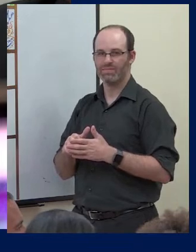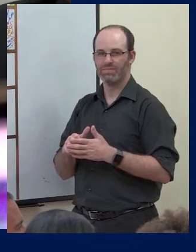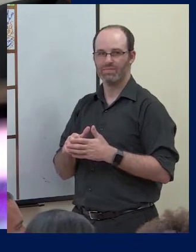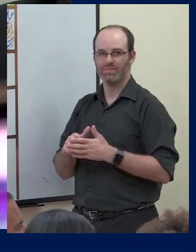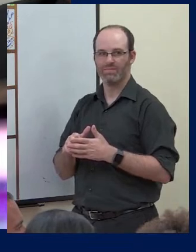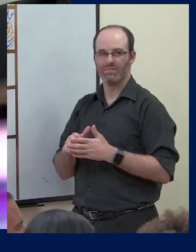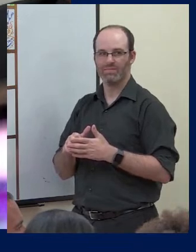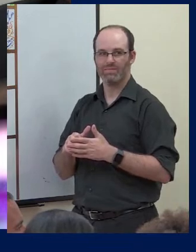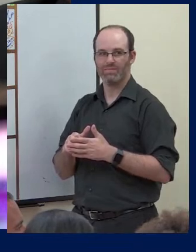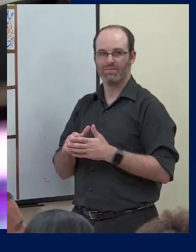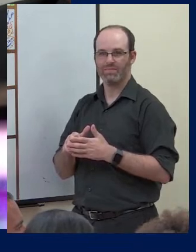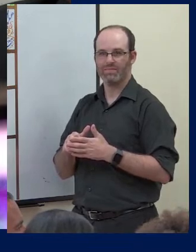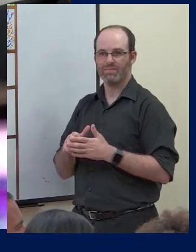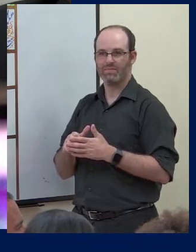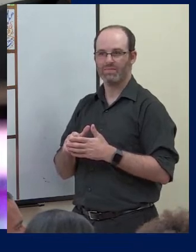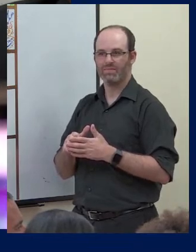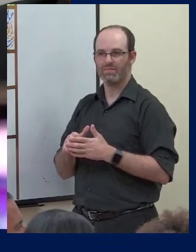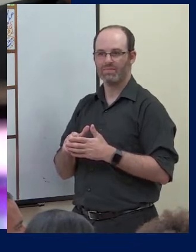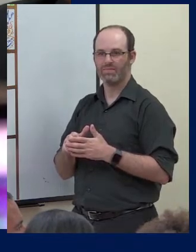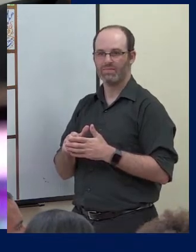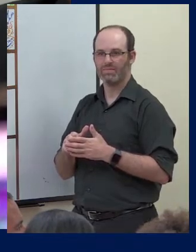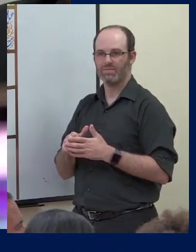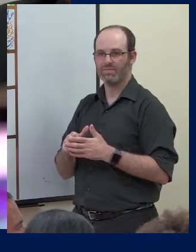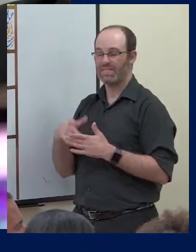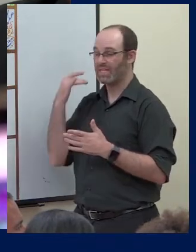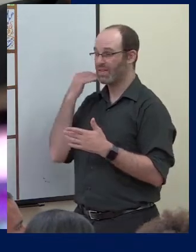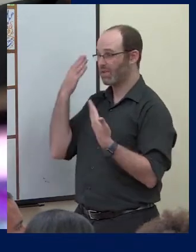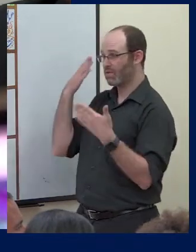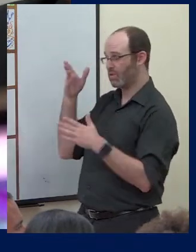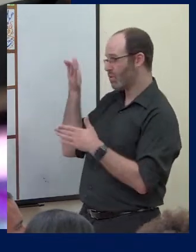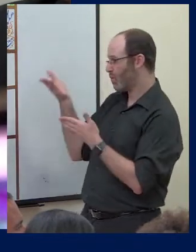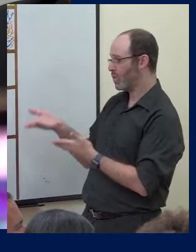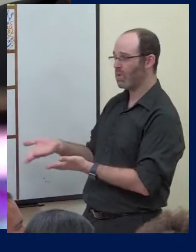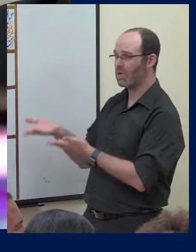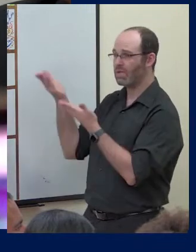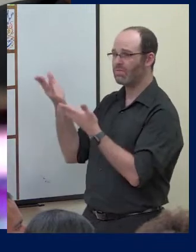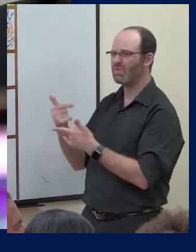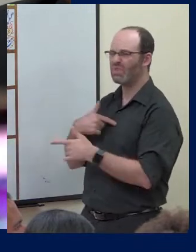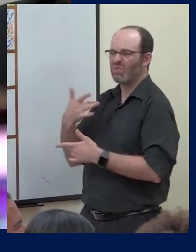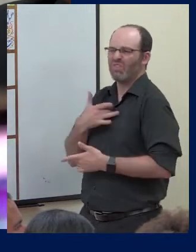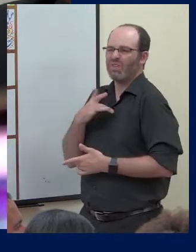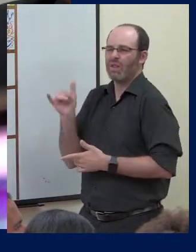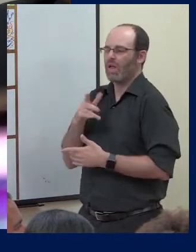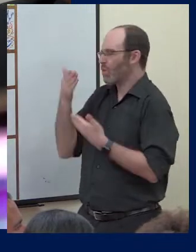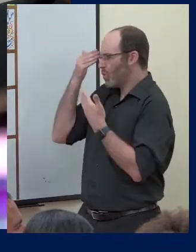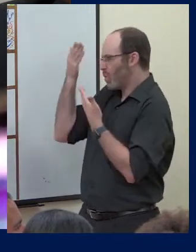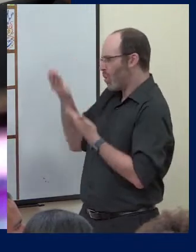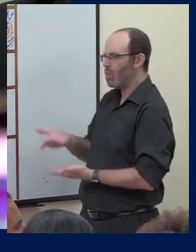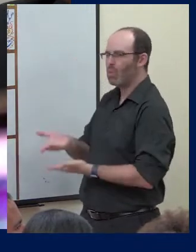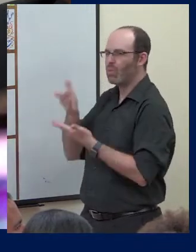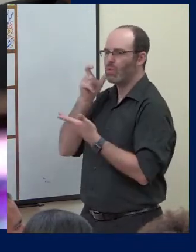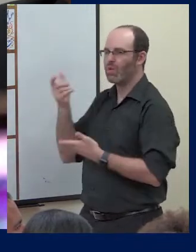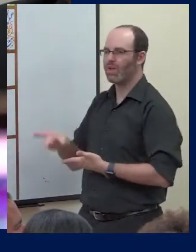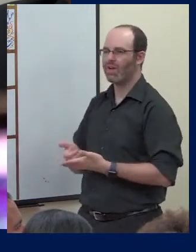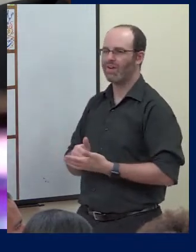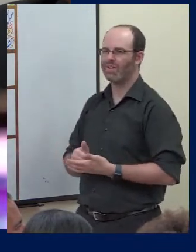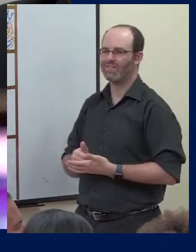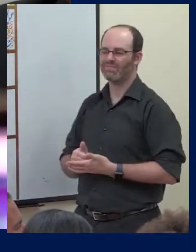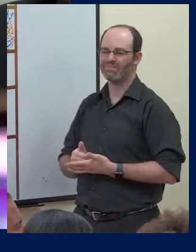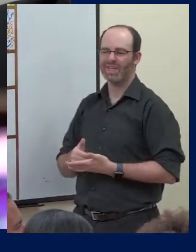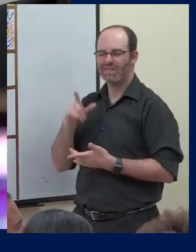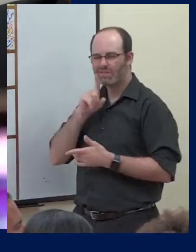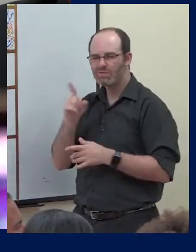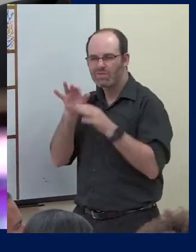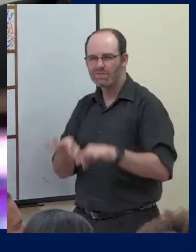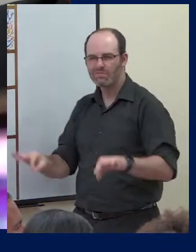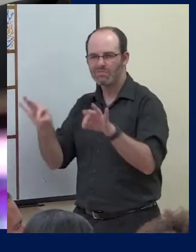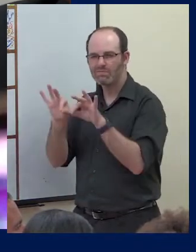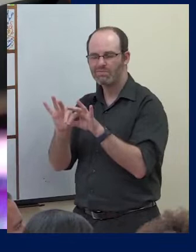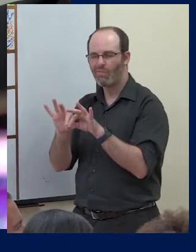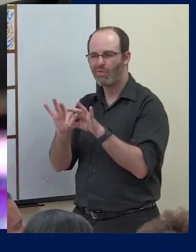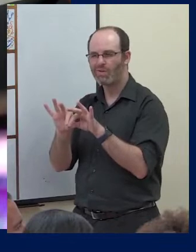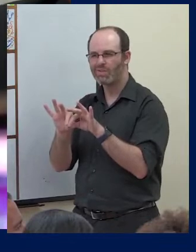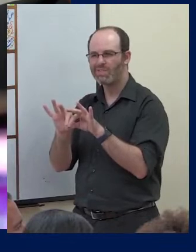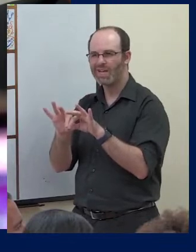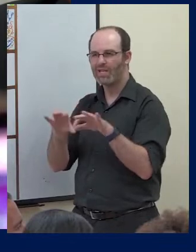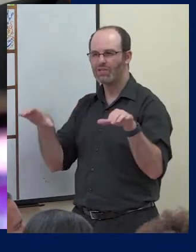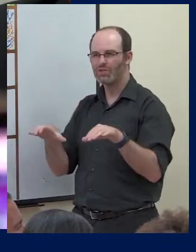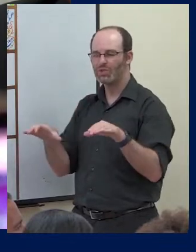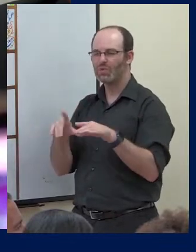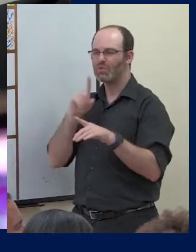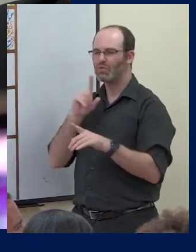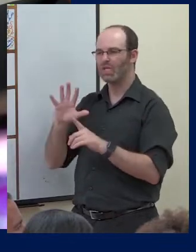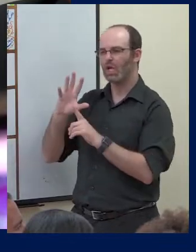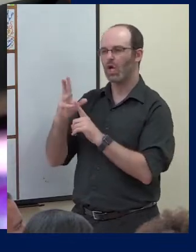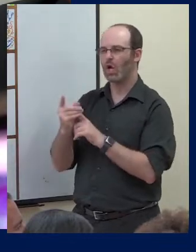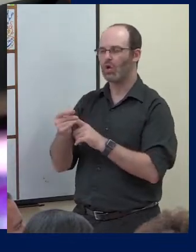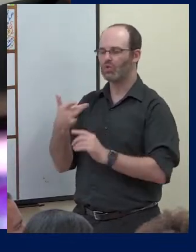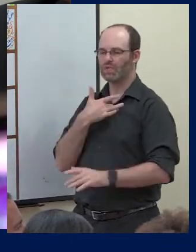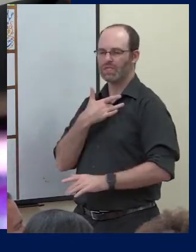do not know them, it feels like you know them and to do it in a culturally sensitive way,